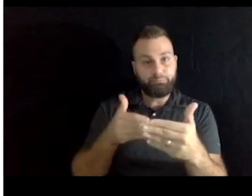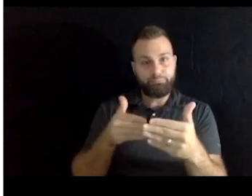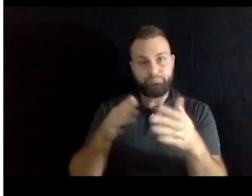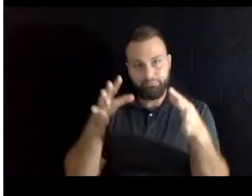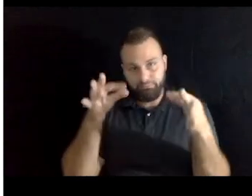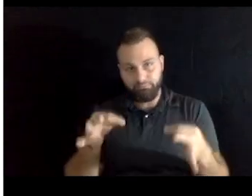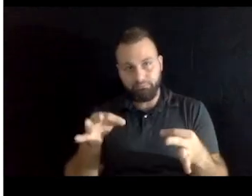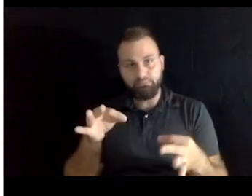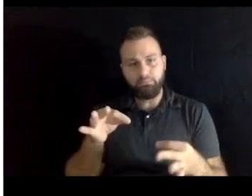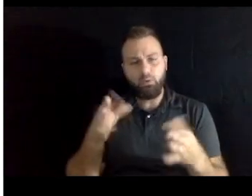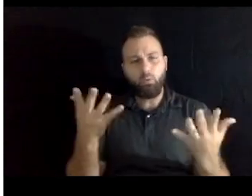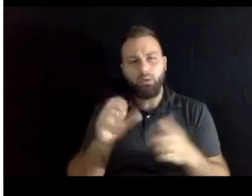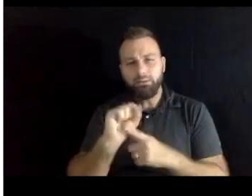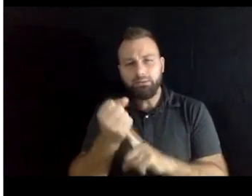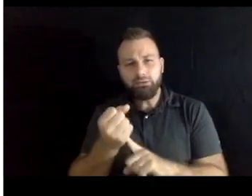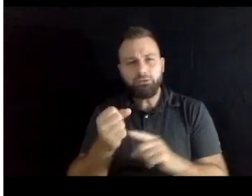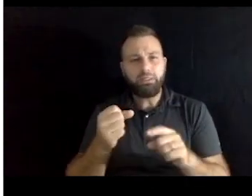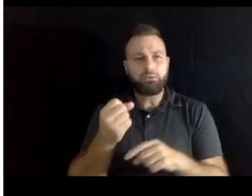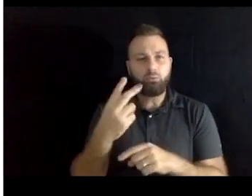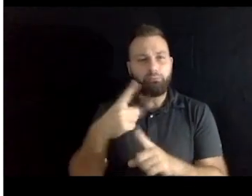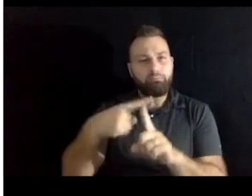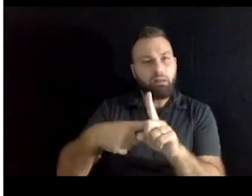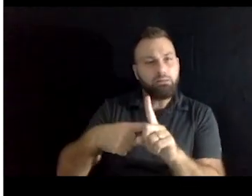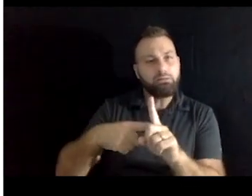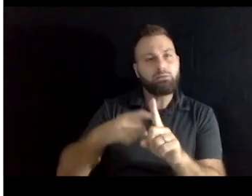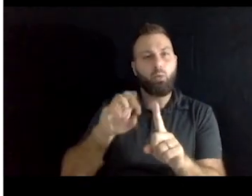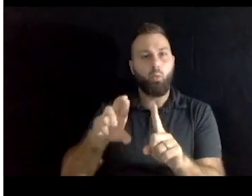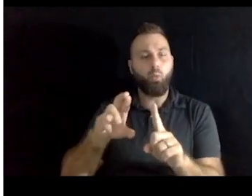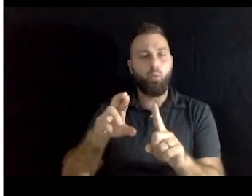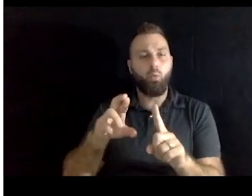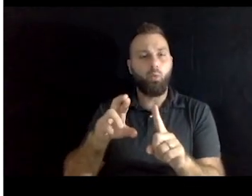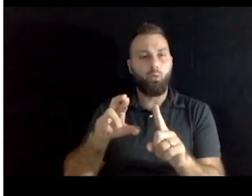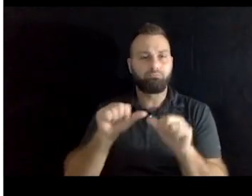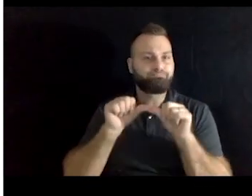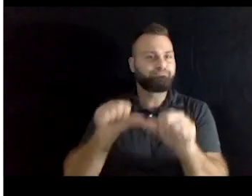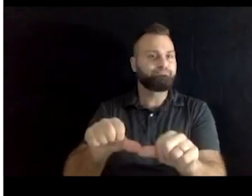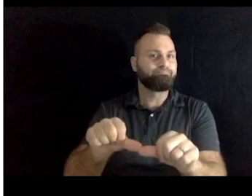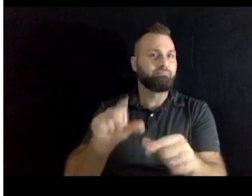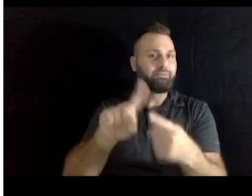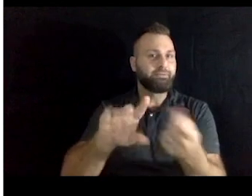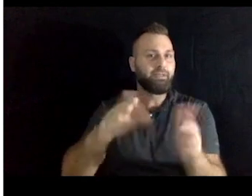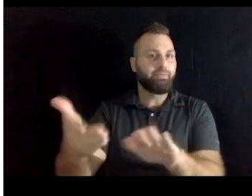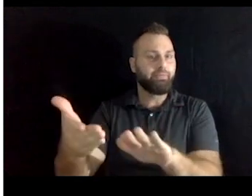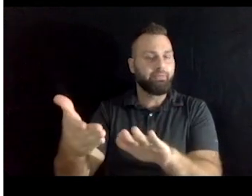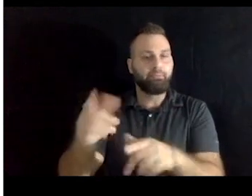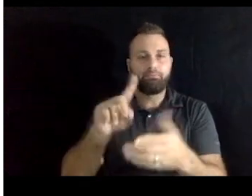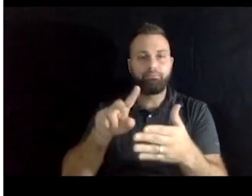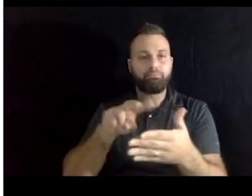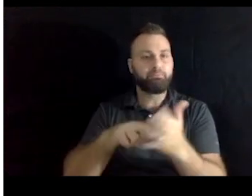at least twelve consecutive months or is expected to end in death that makes you unable to engage in